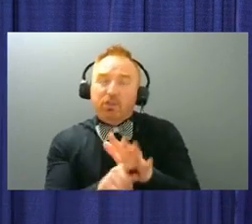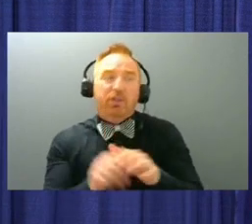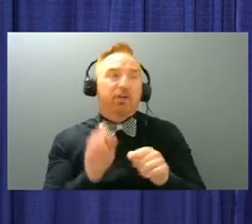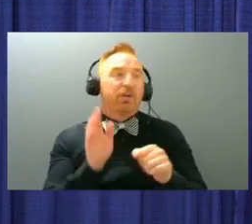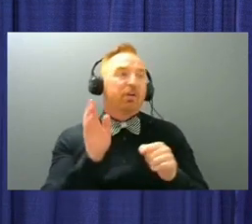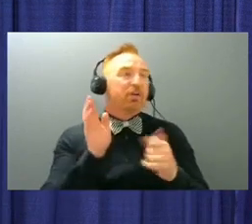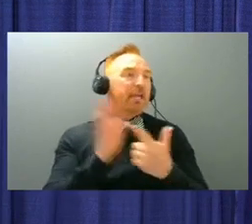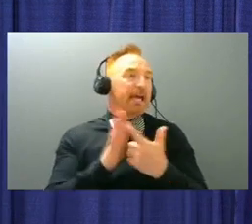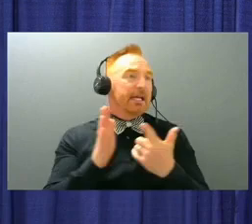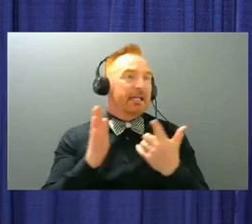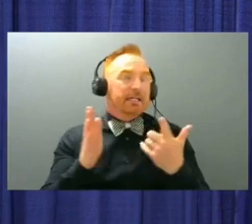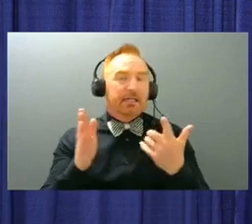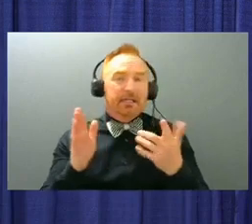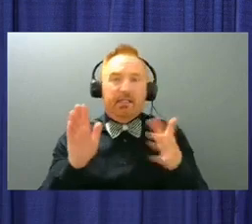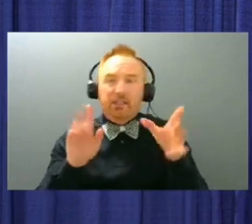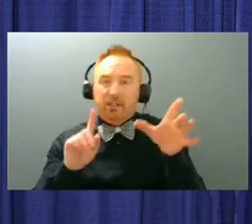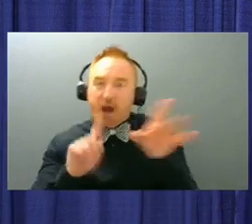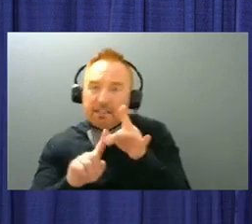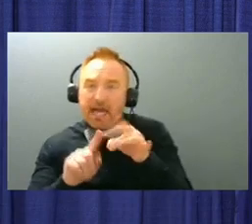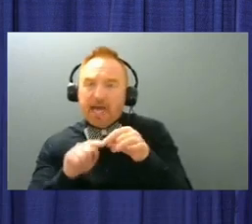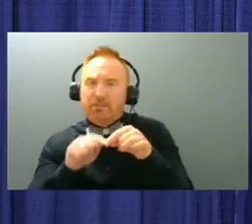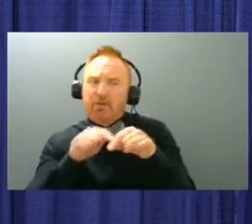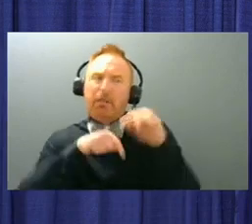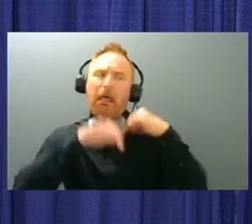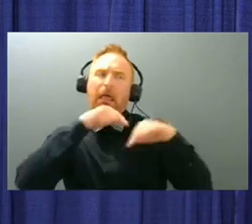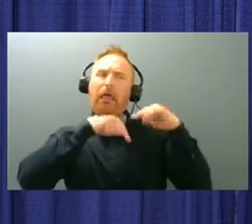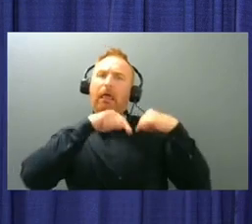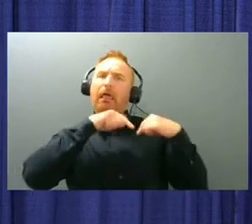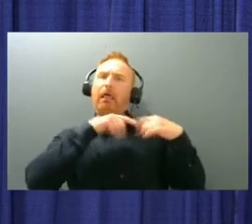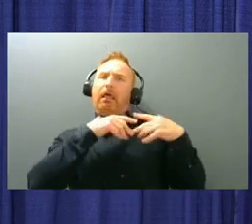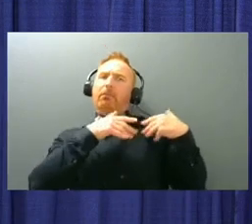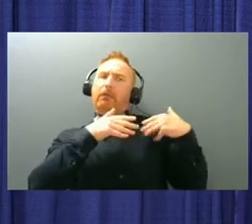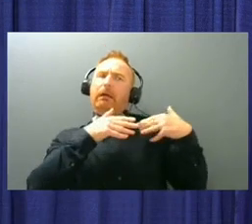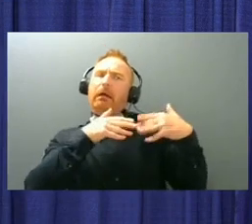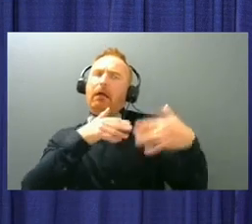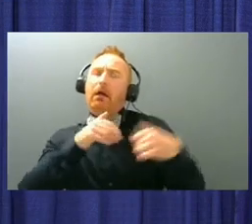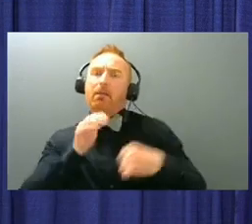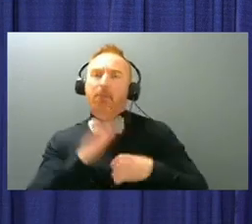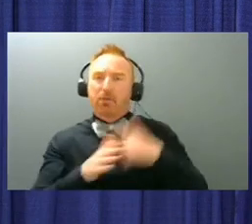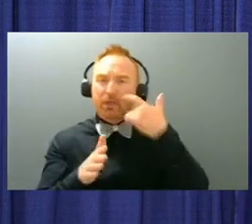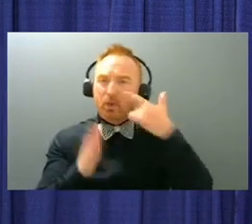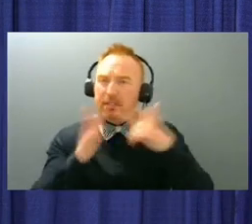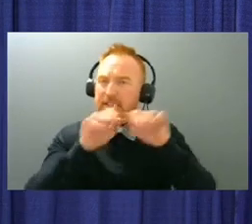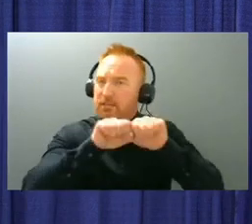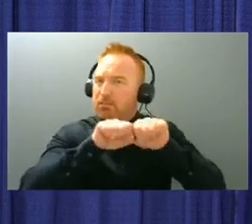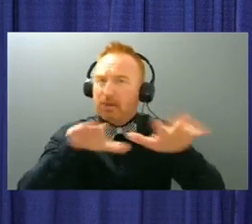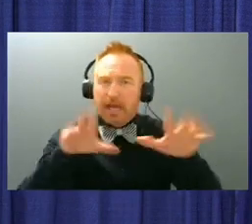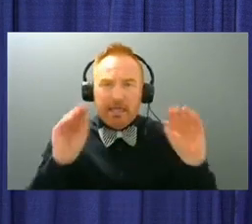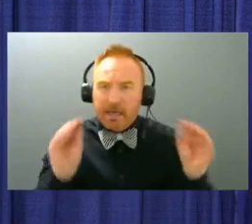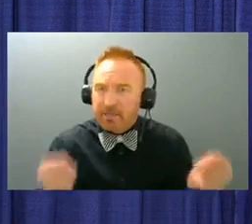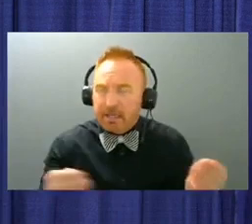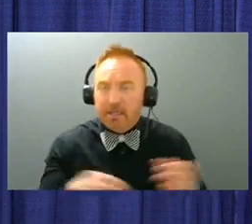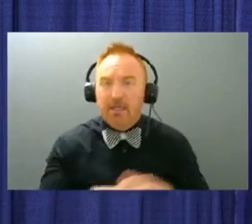notifications, is that we found